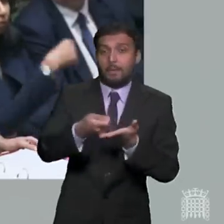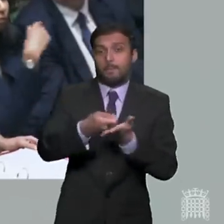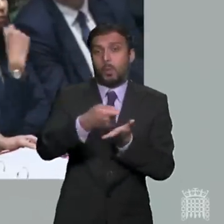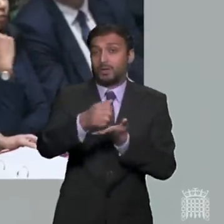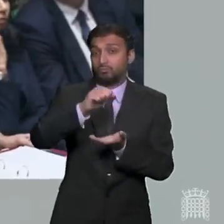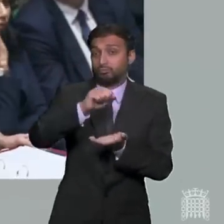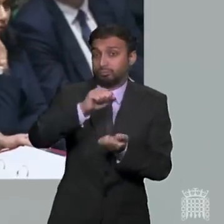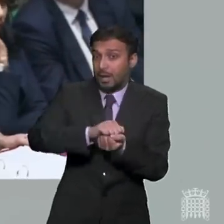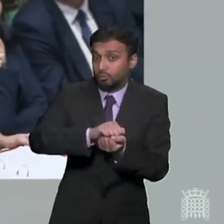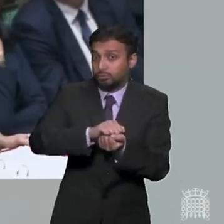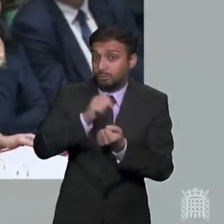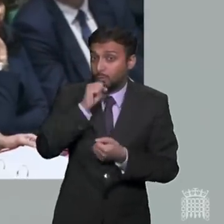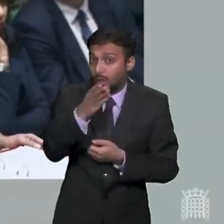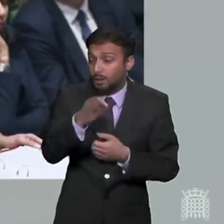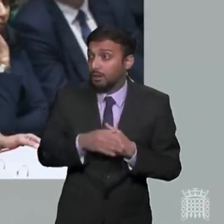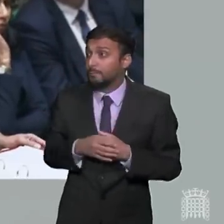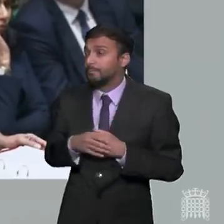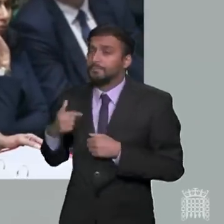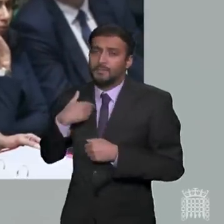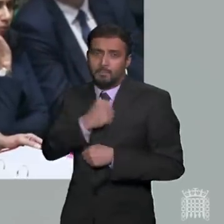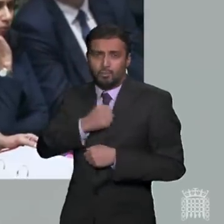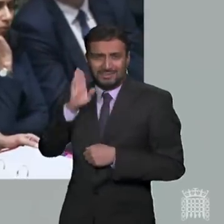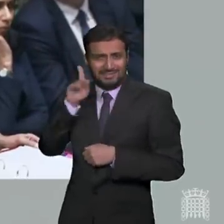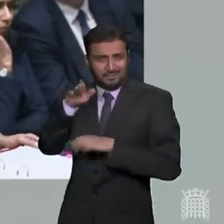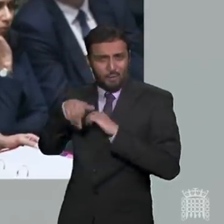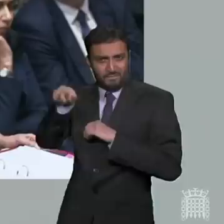I want her to know that the plan that the Chancellor announced last week will help families